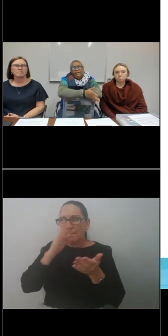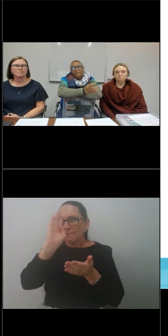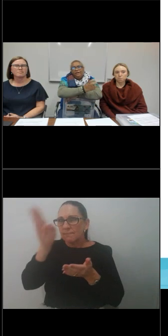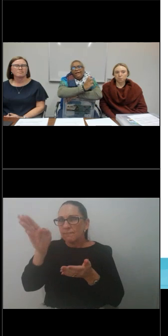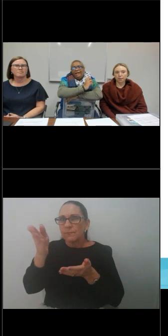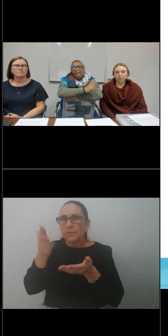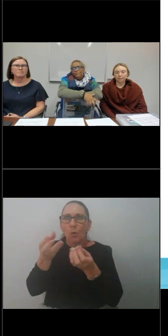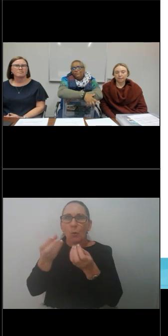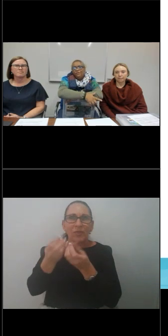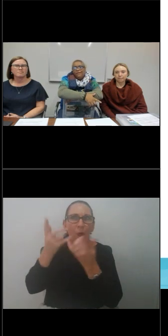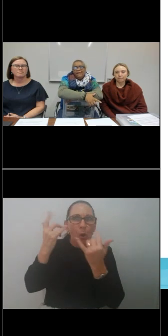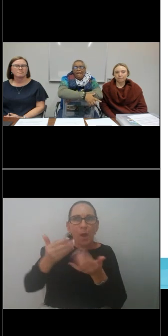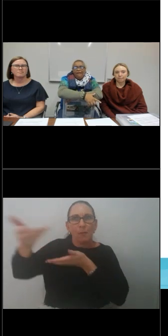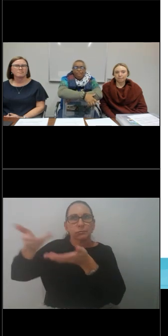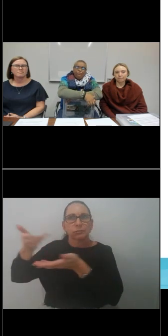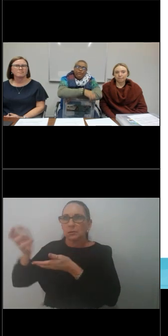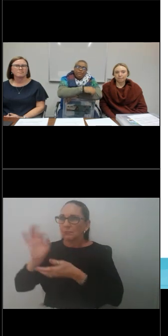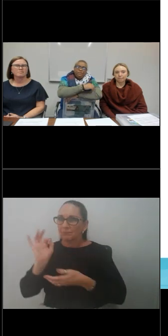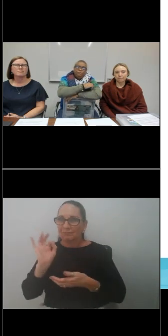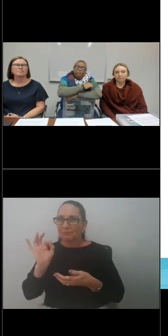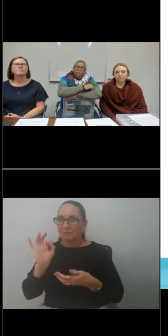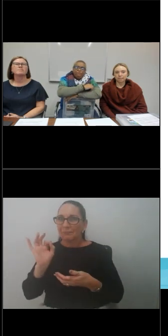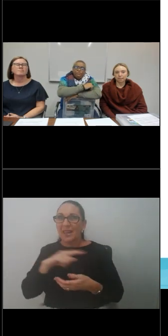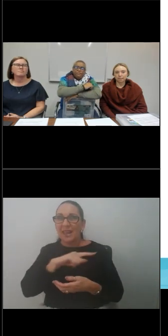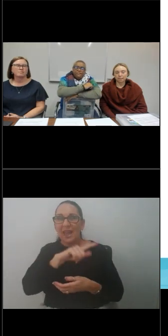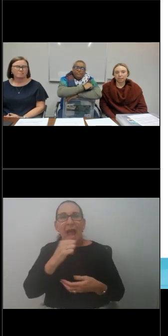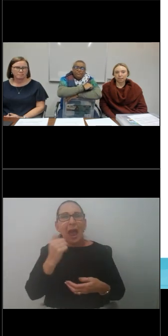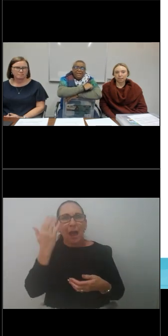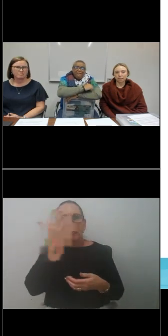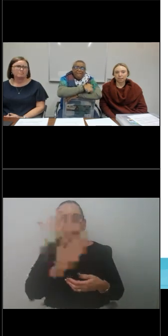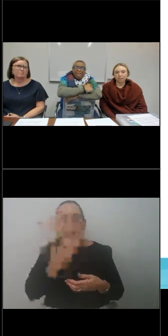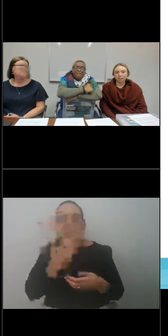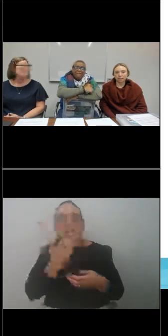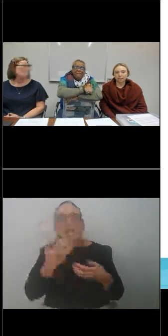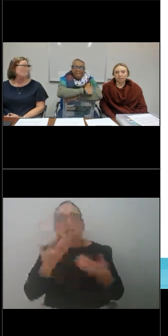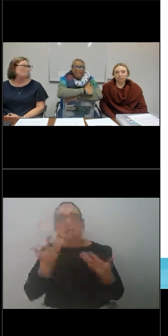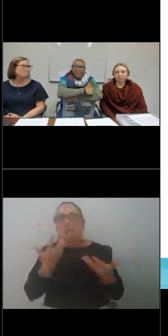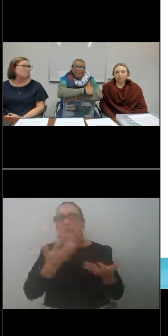that I had Aboriginal health workers in the room for consultation I had mental health workers in